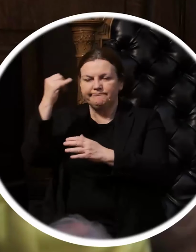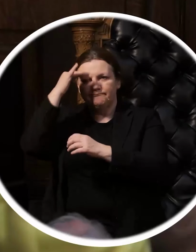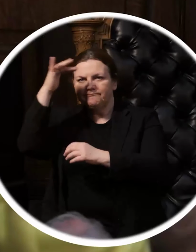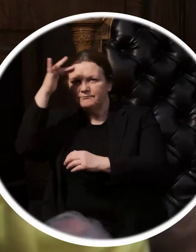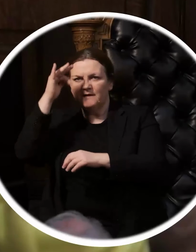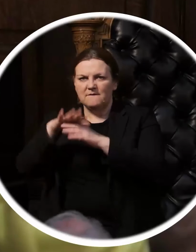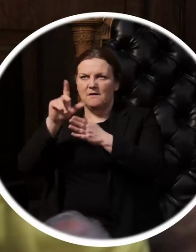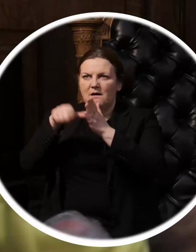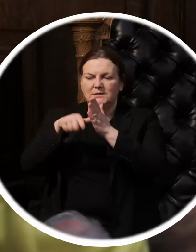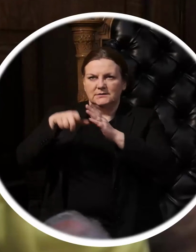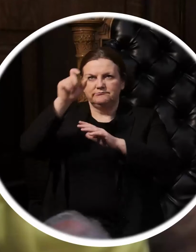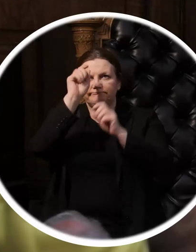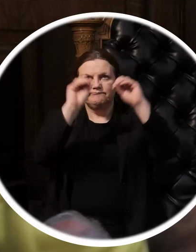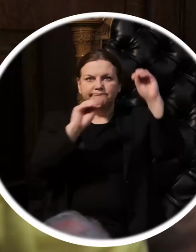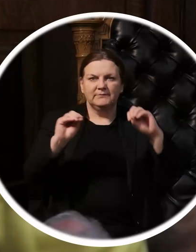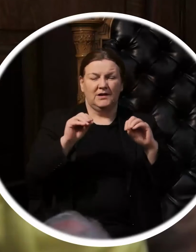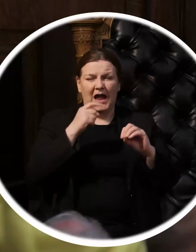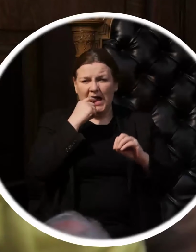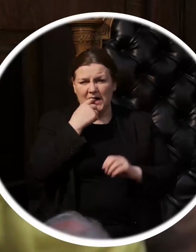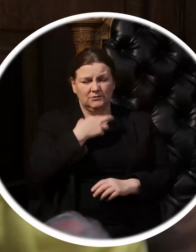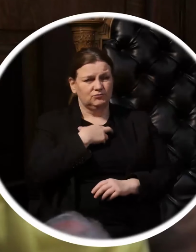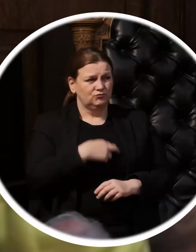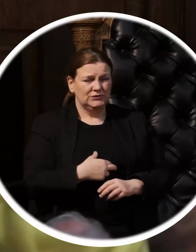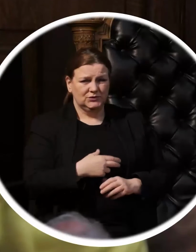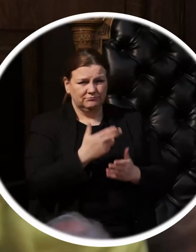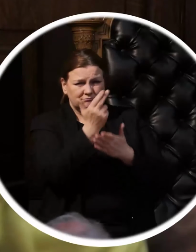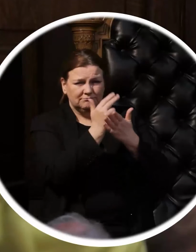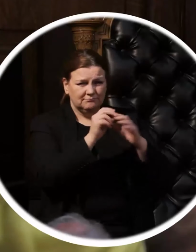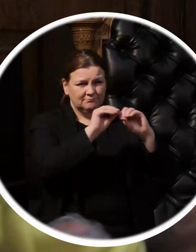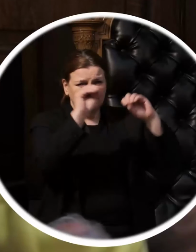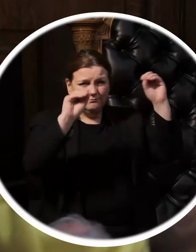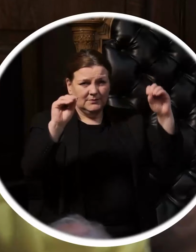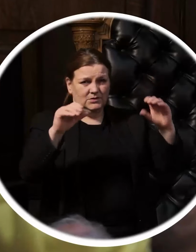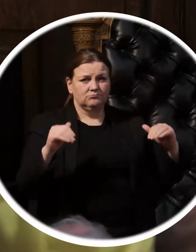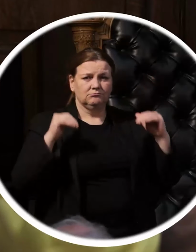of decoration that can be used to enliven elevations and facades.